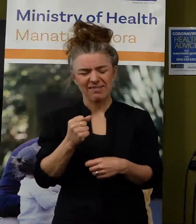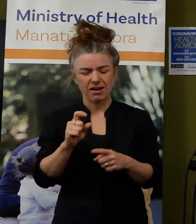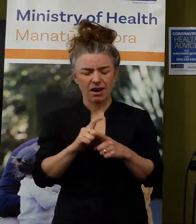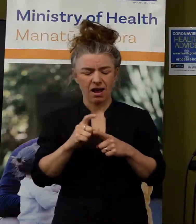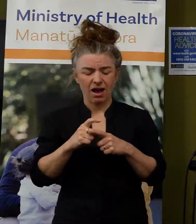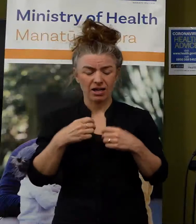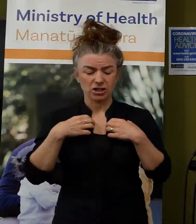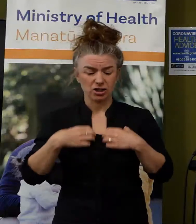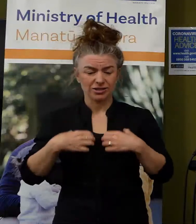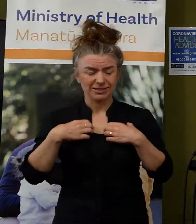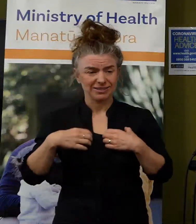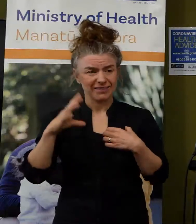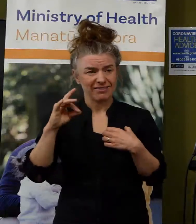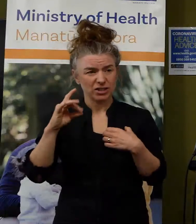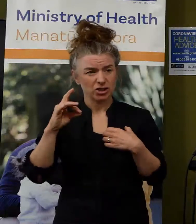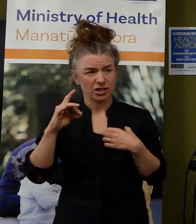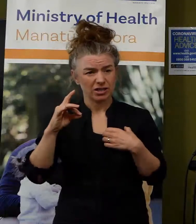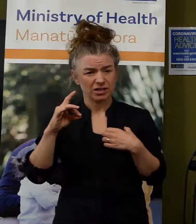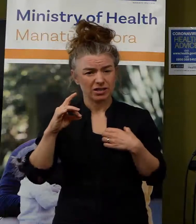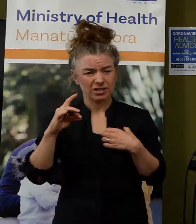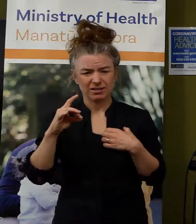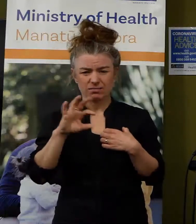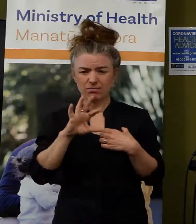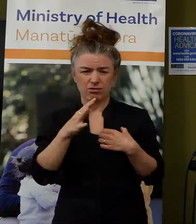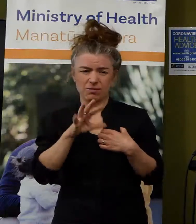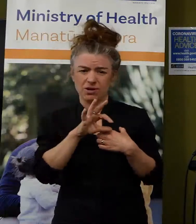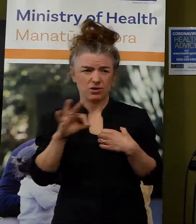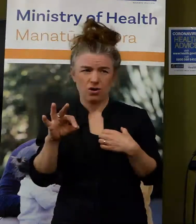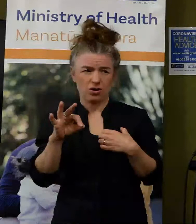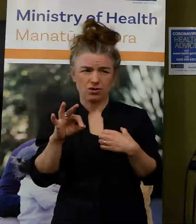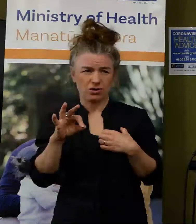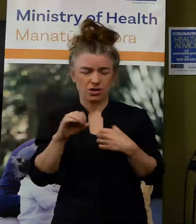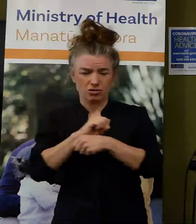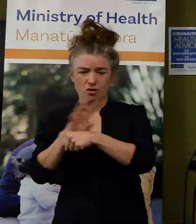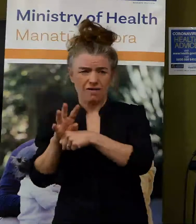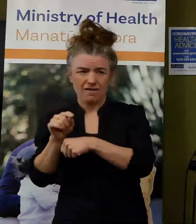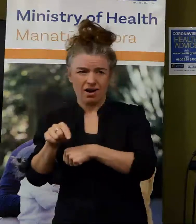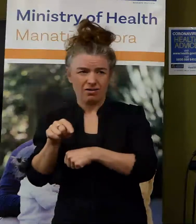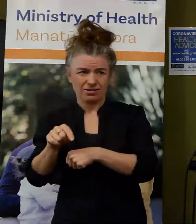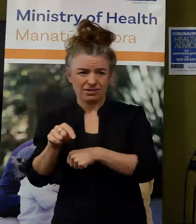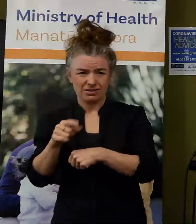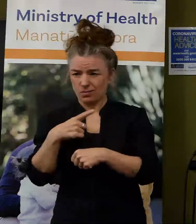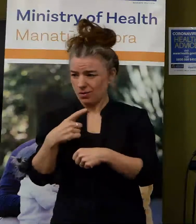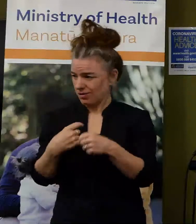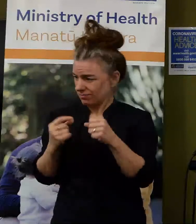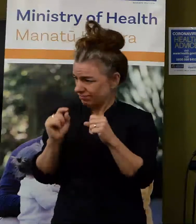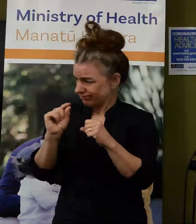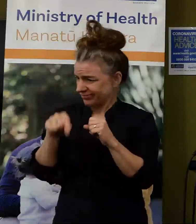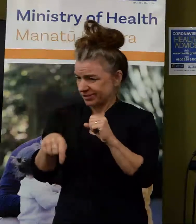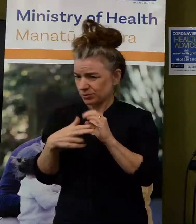it's not likely to be COVID-19. It's likely to be something else. And in fact, you'll recall that we have been testing people